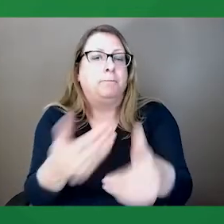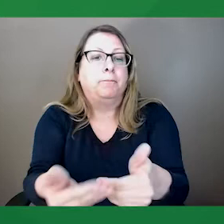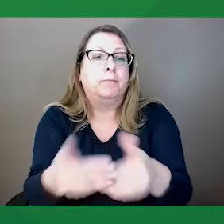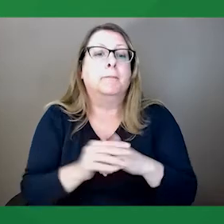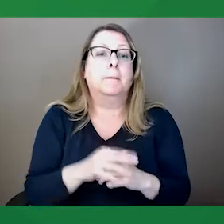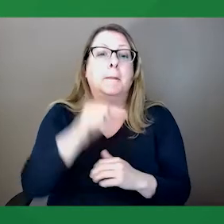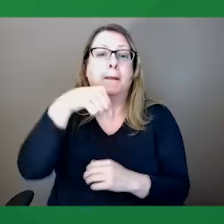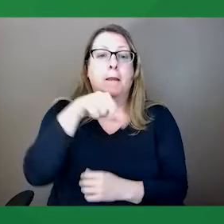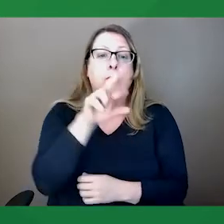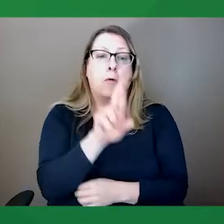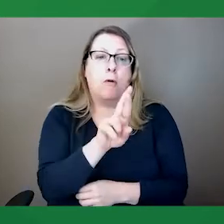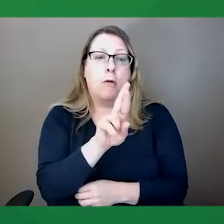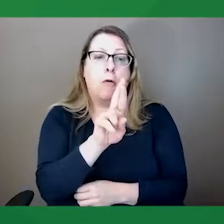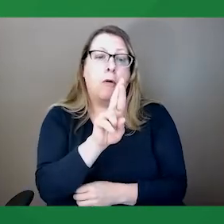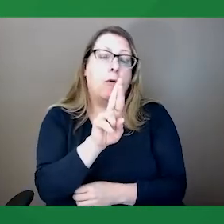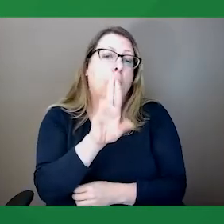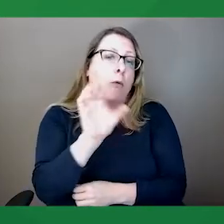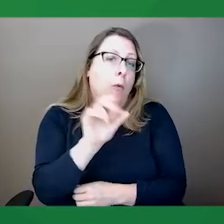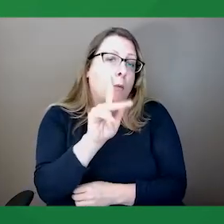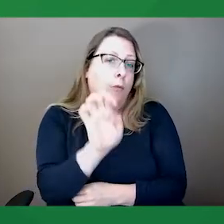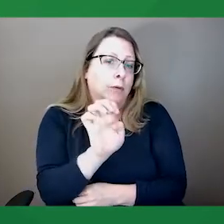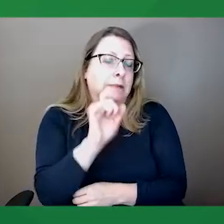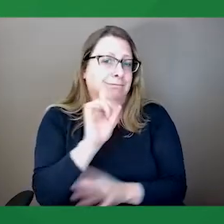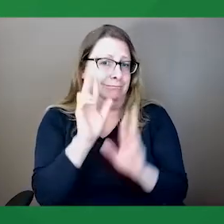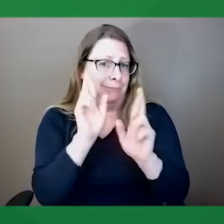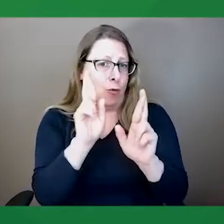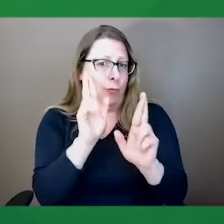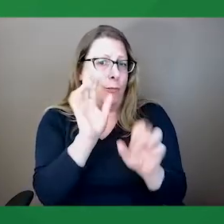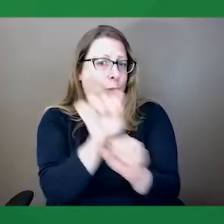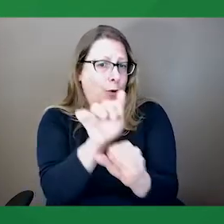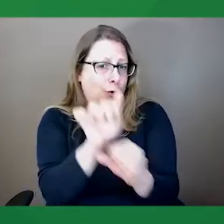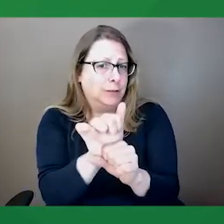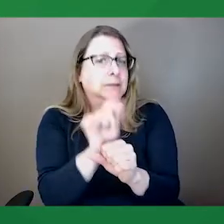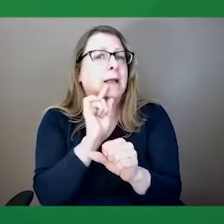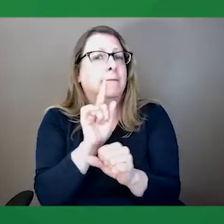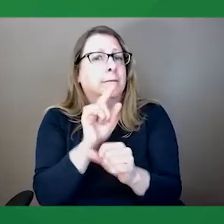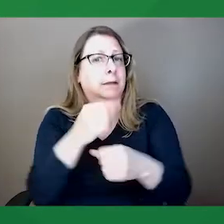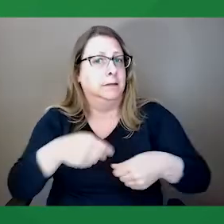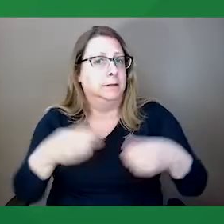The slides are up and the website. I put a QR code there that I hope it works.